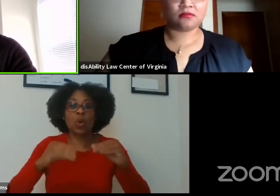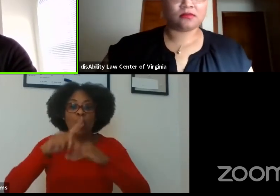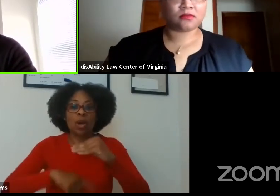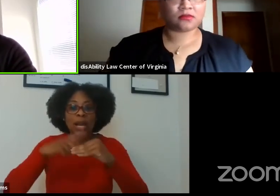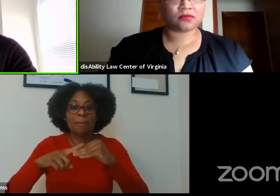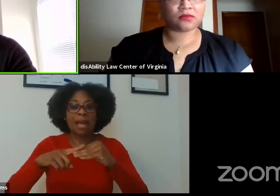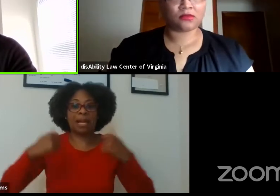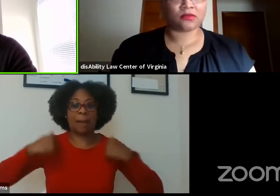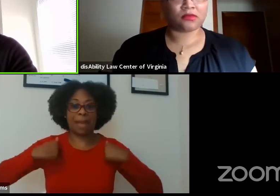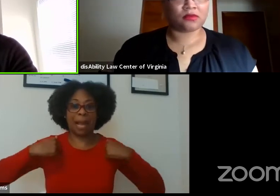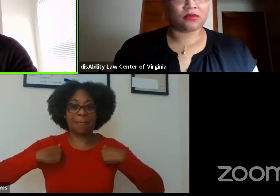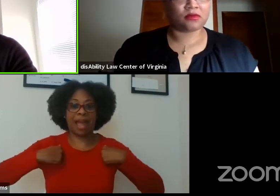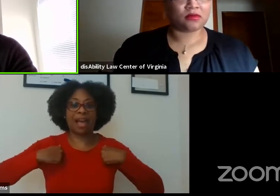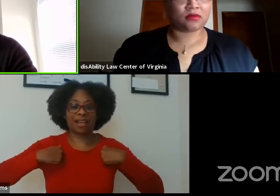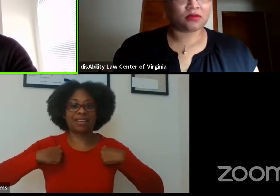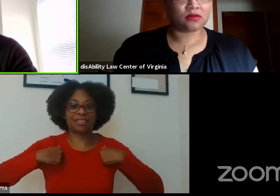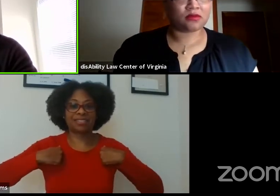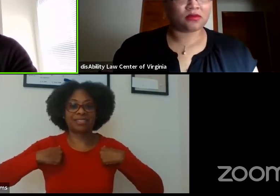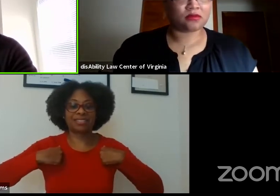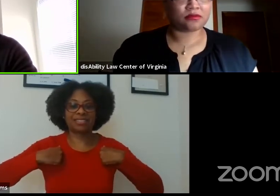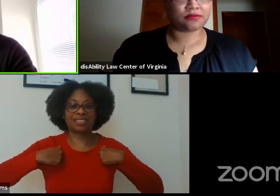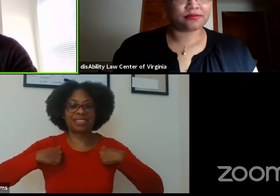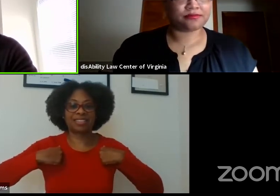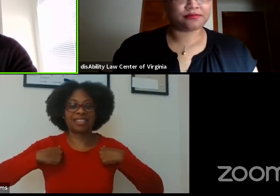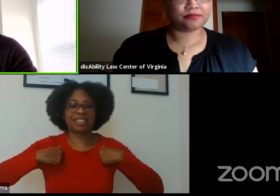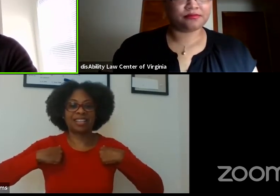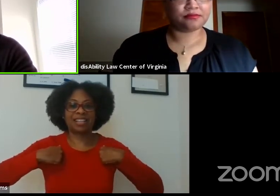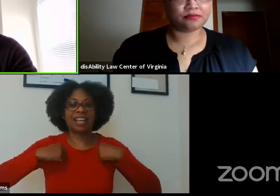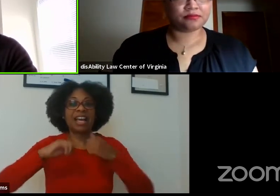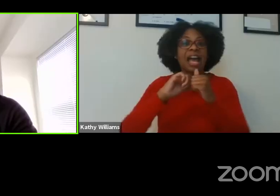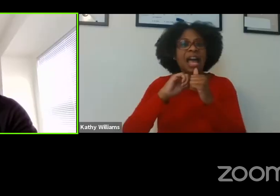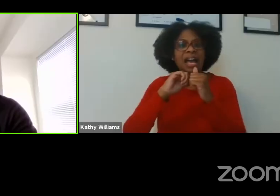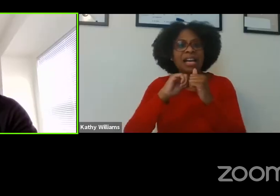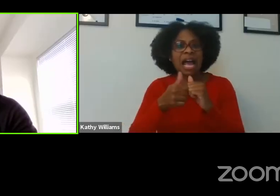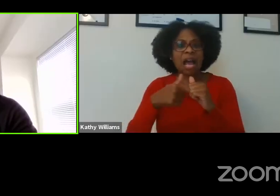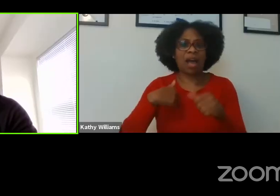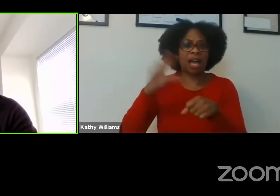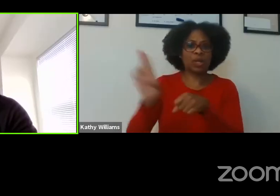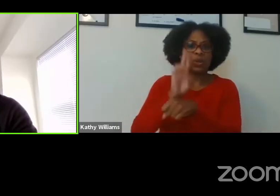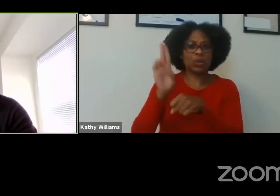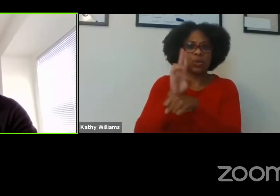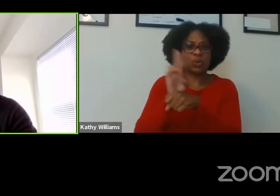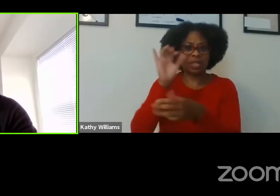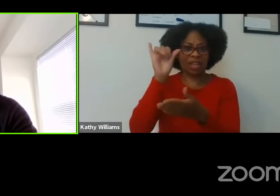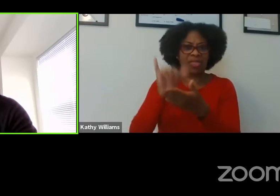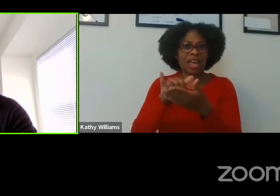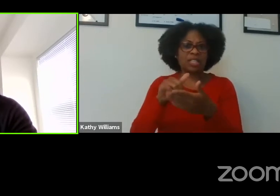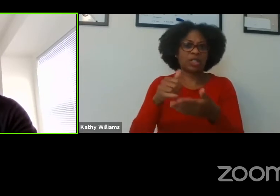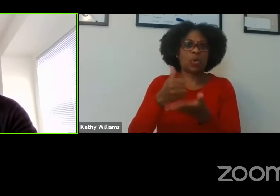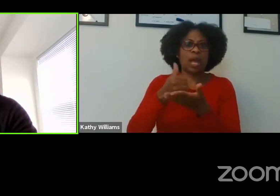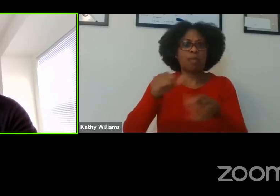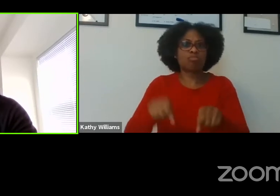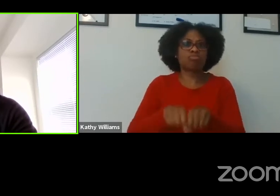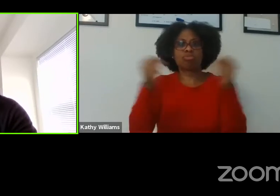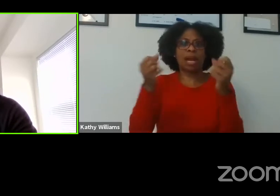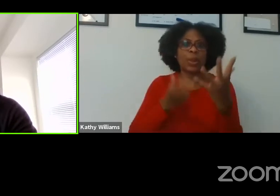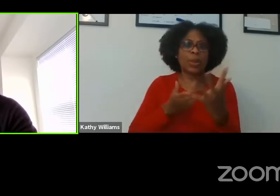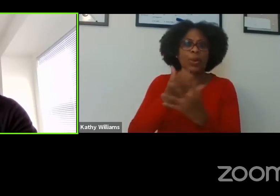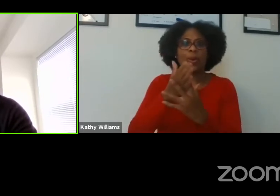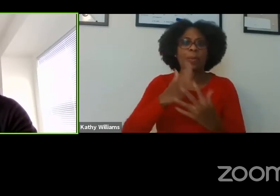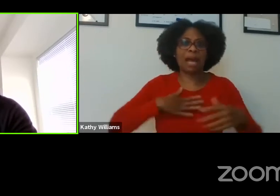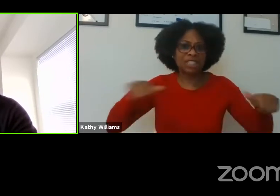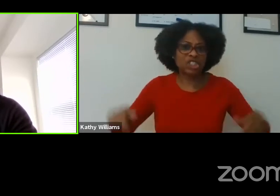backpack and how I used it to kind of break through, you know, my challenges and trials